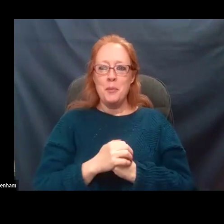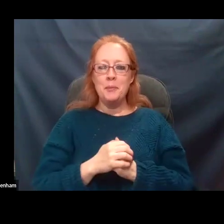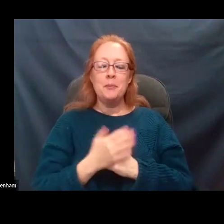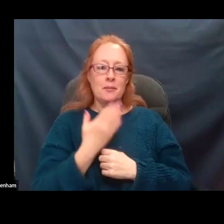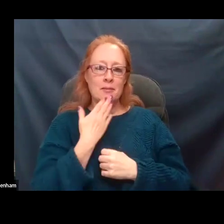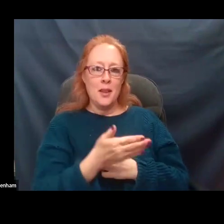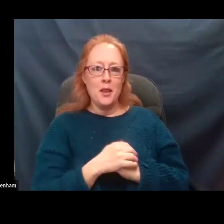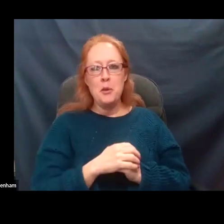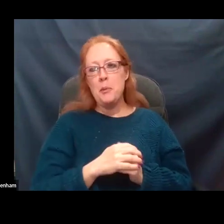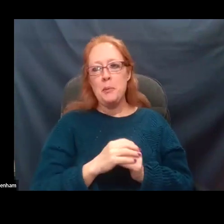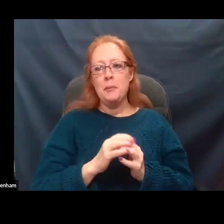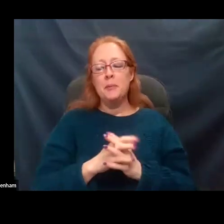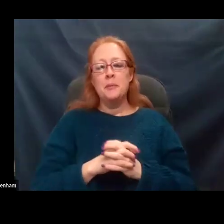Thank you for having me.